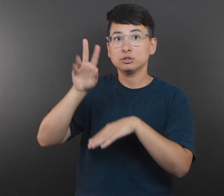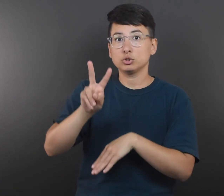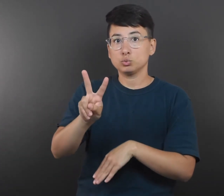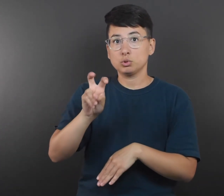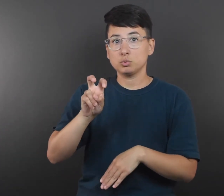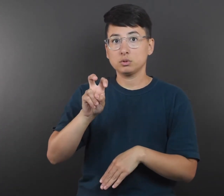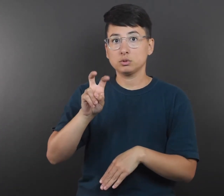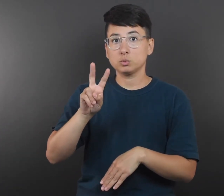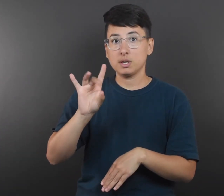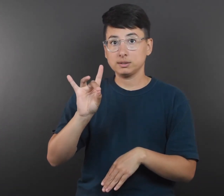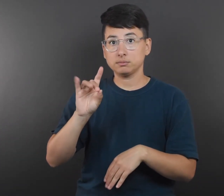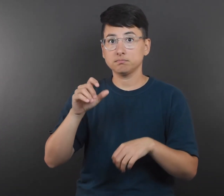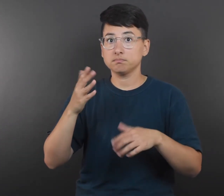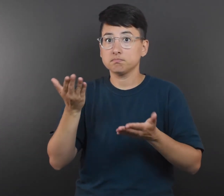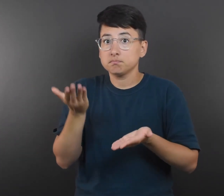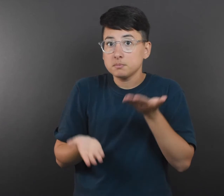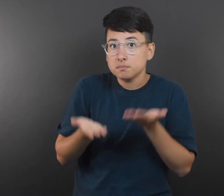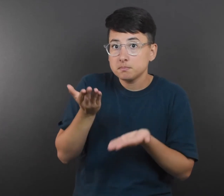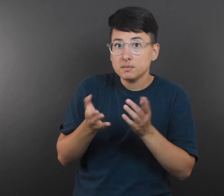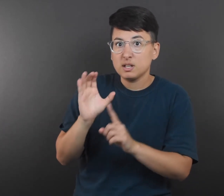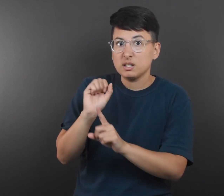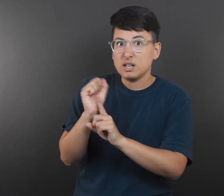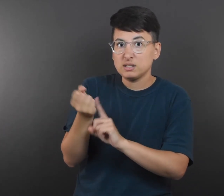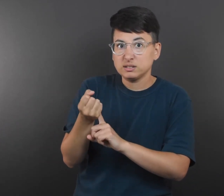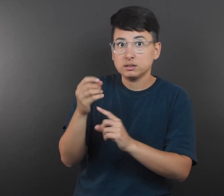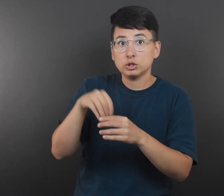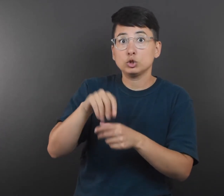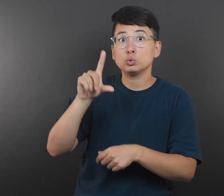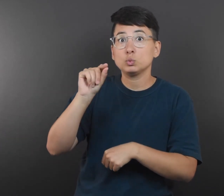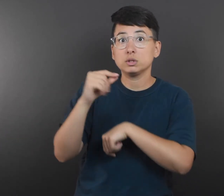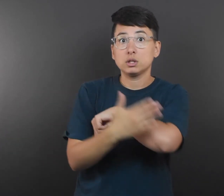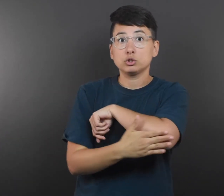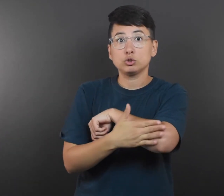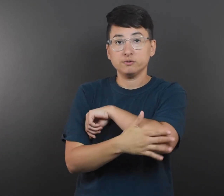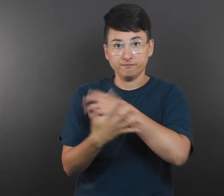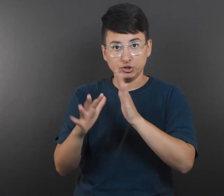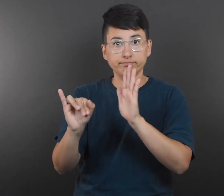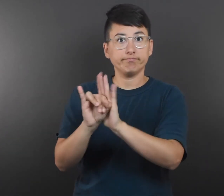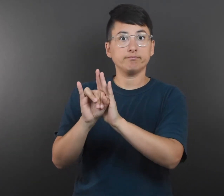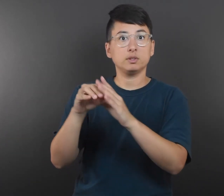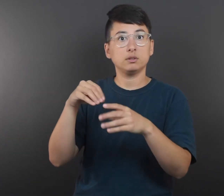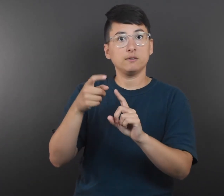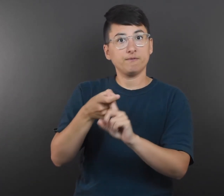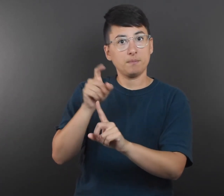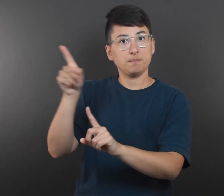At least 228 probable cases in 20 countries have been identified,